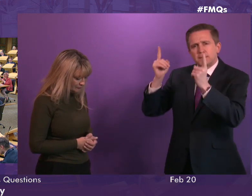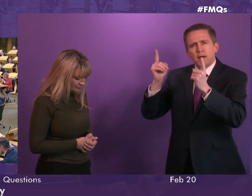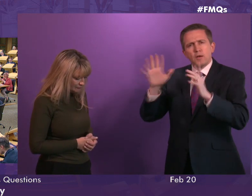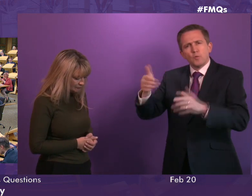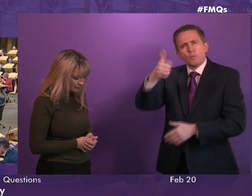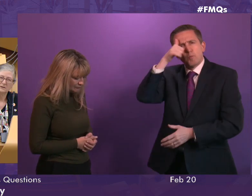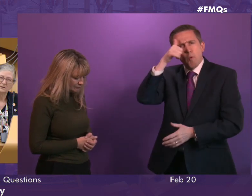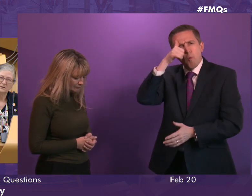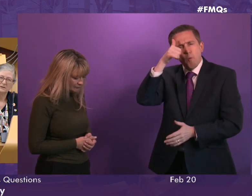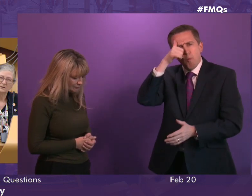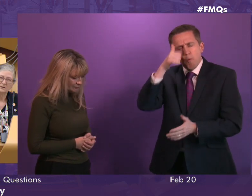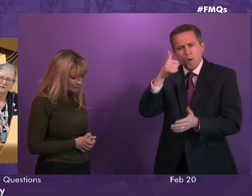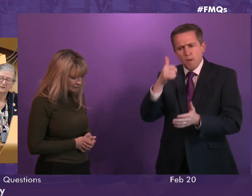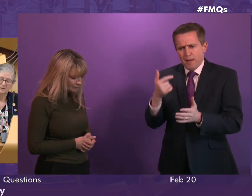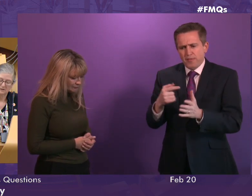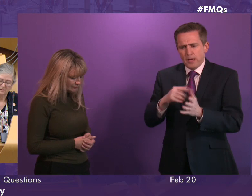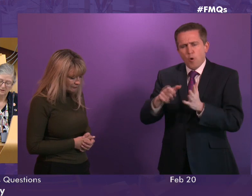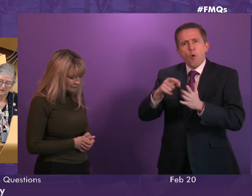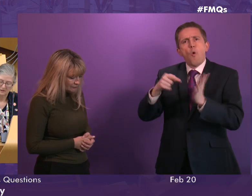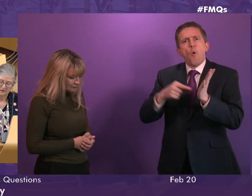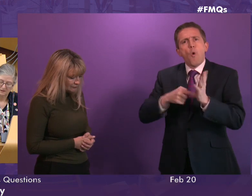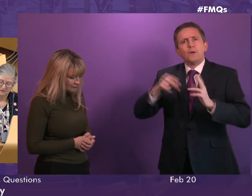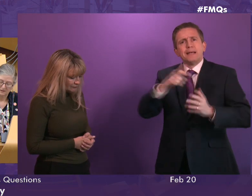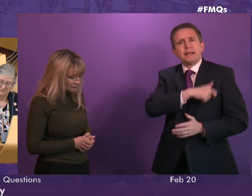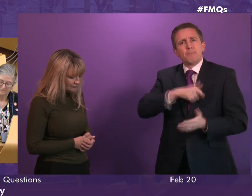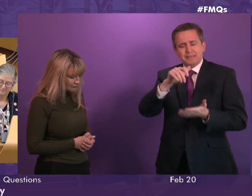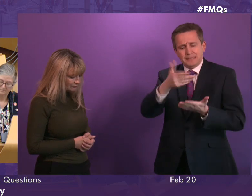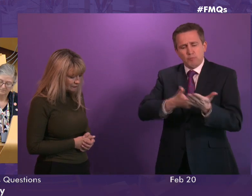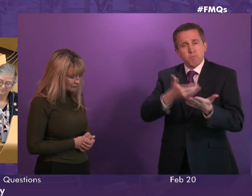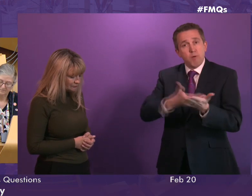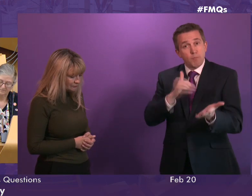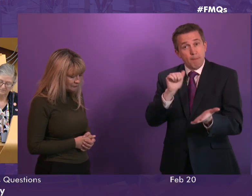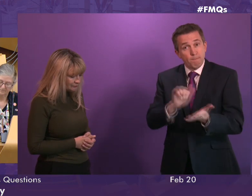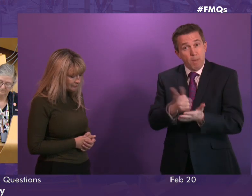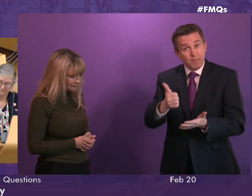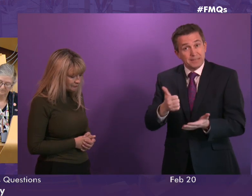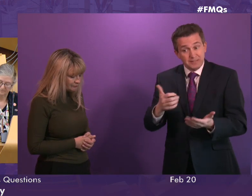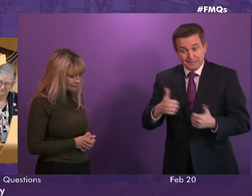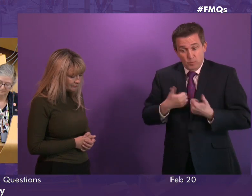publication of a report from the Public Audit and Post-legislative Scrutiny Committee that